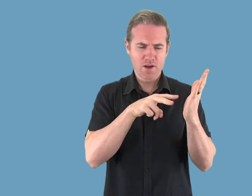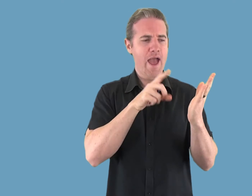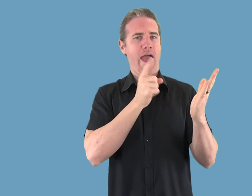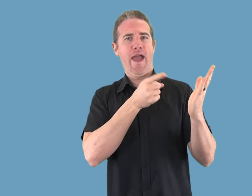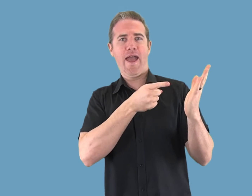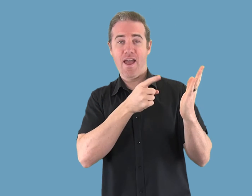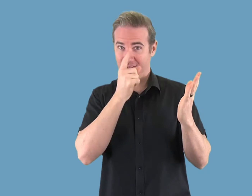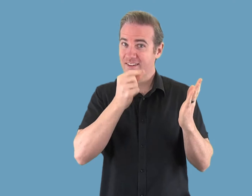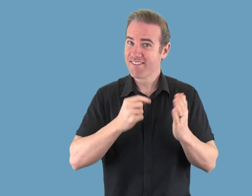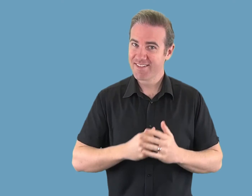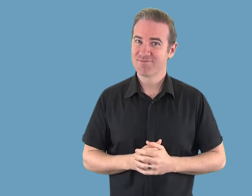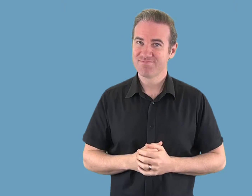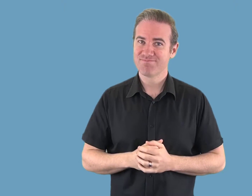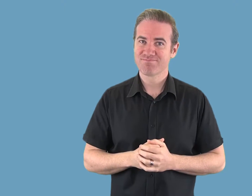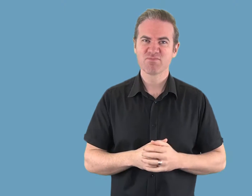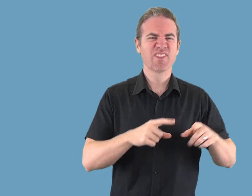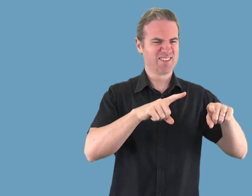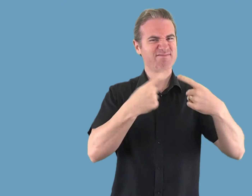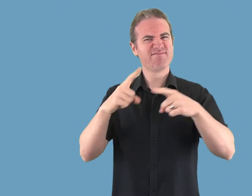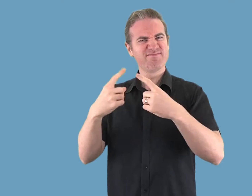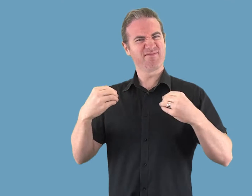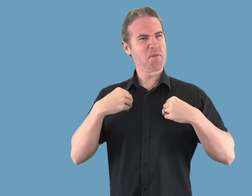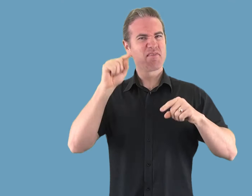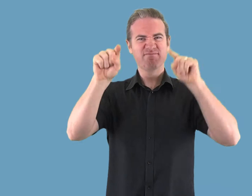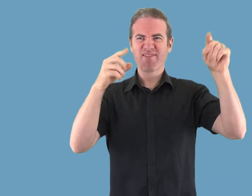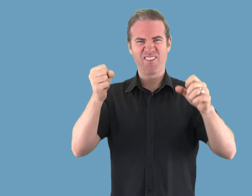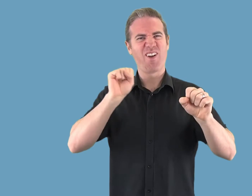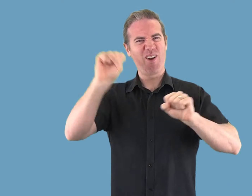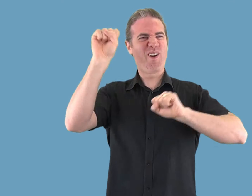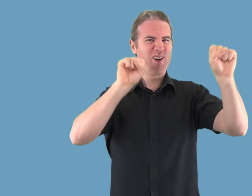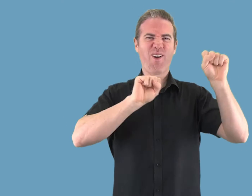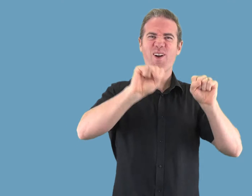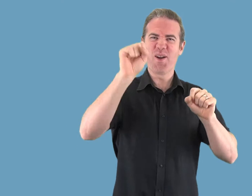Each workplace will have its own email set up but for